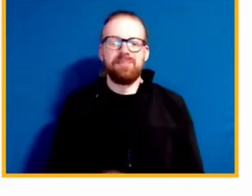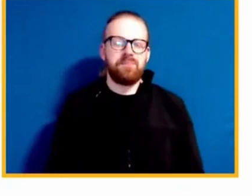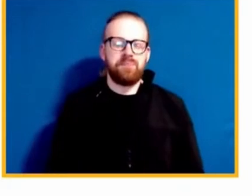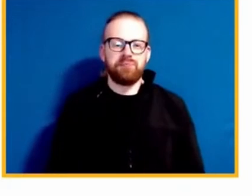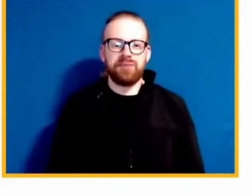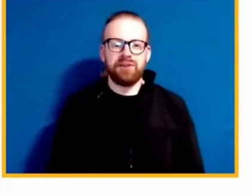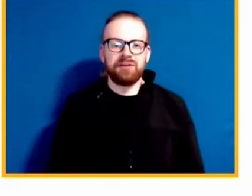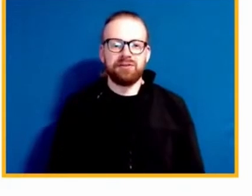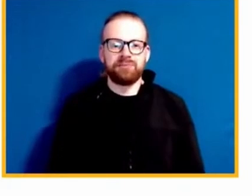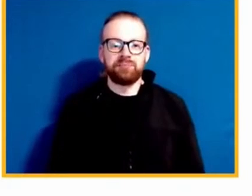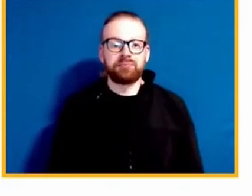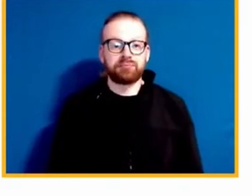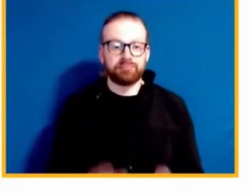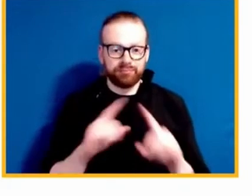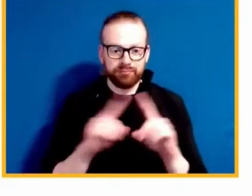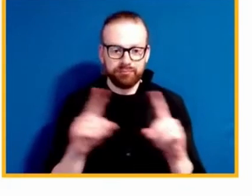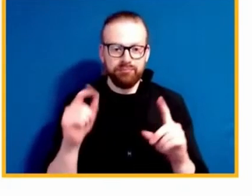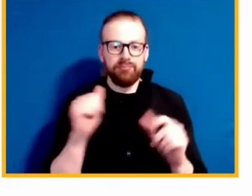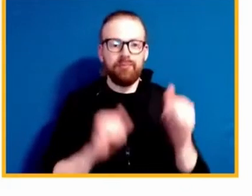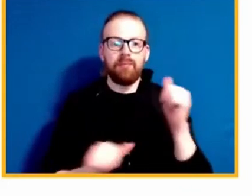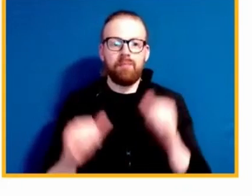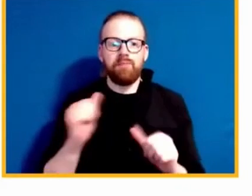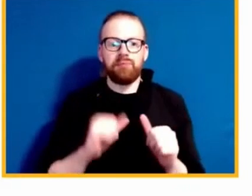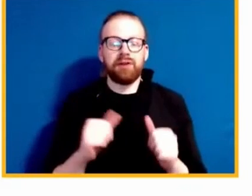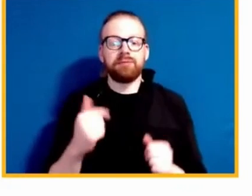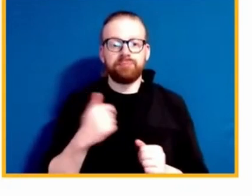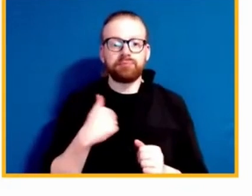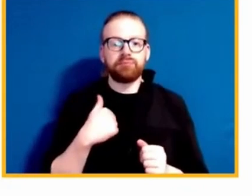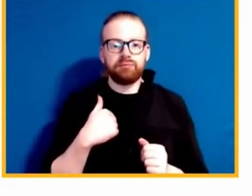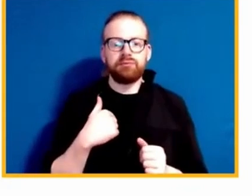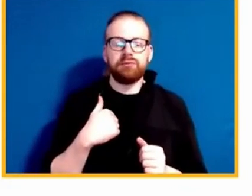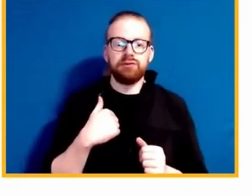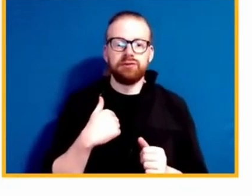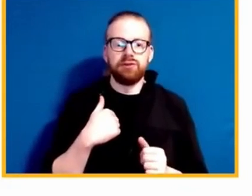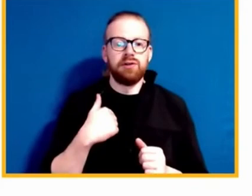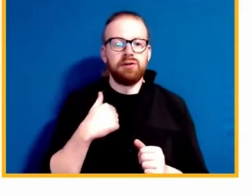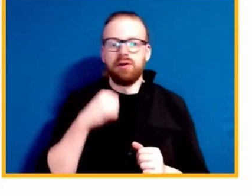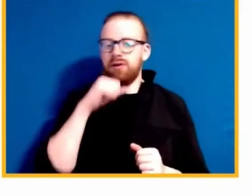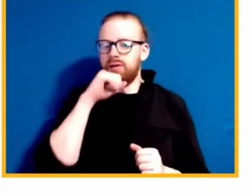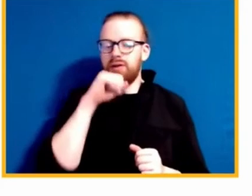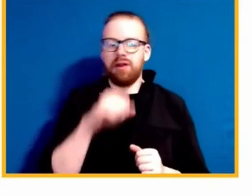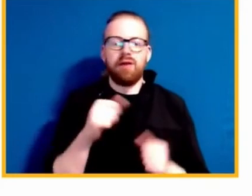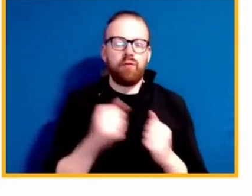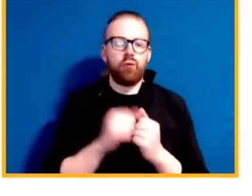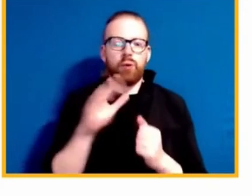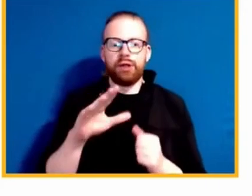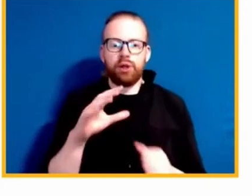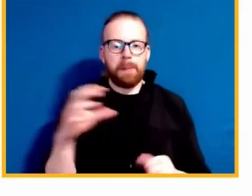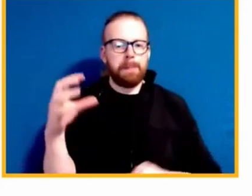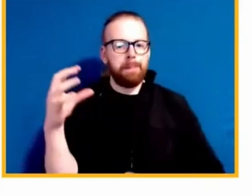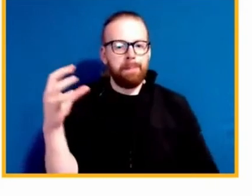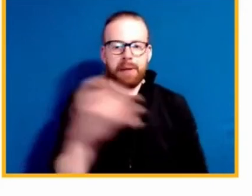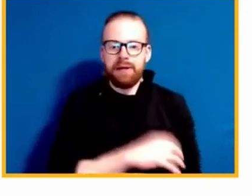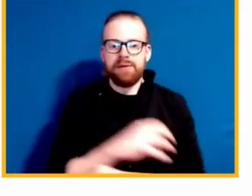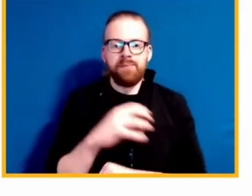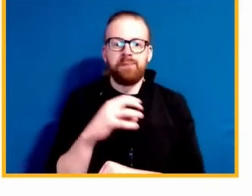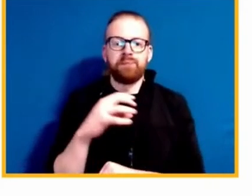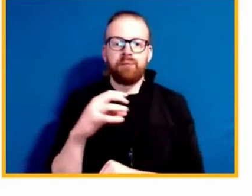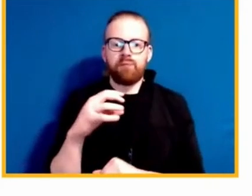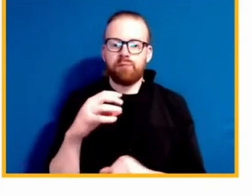But, on the performance I am in love with your power, like at the start it started off really